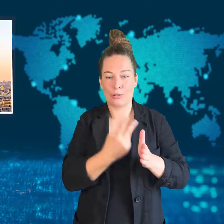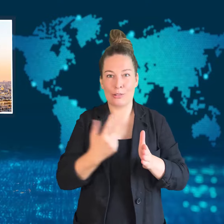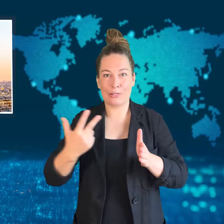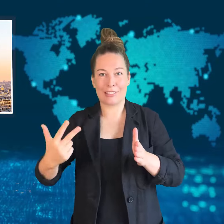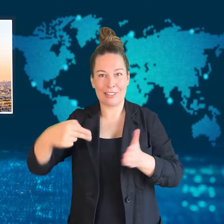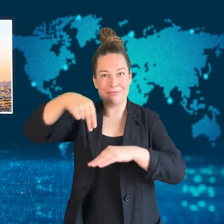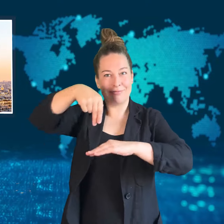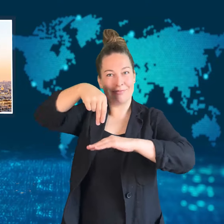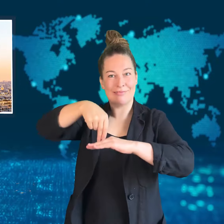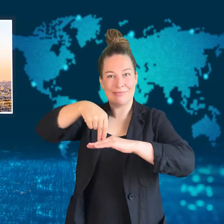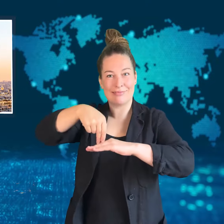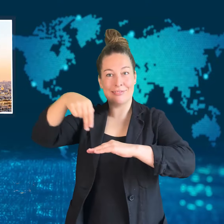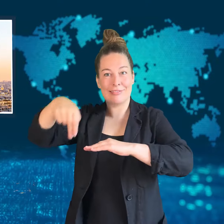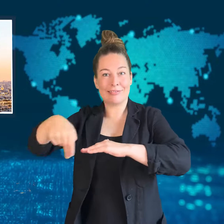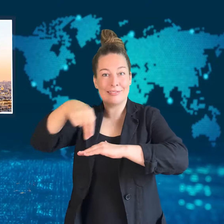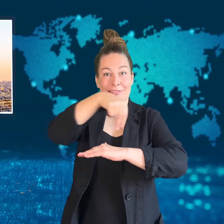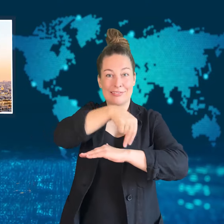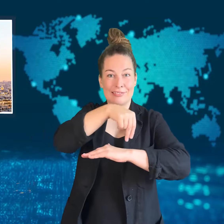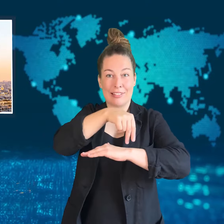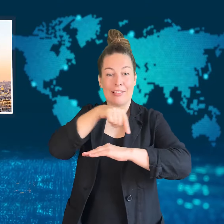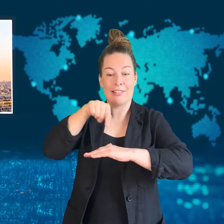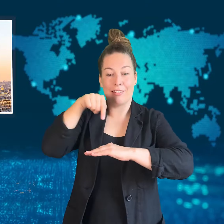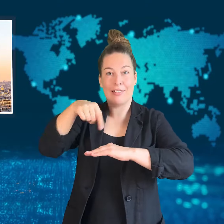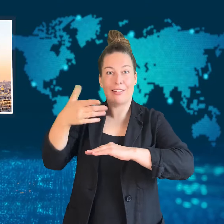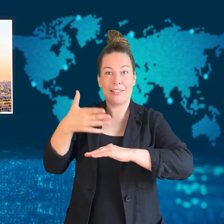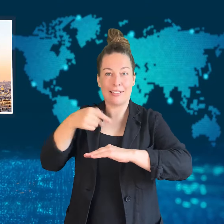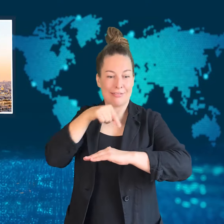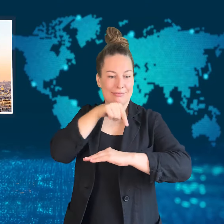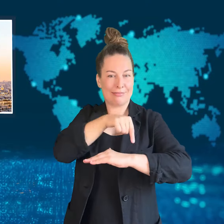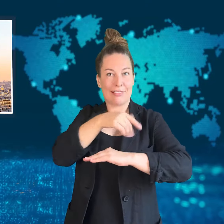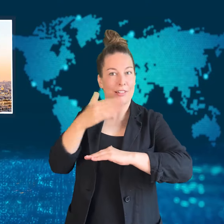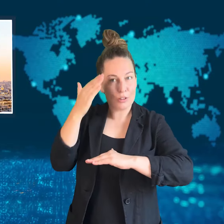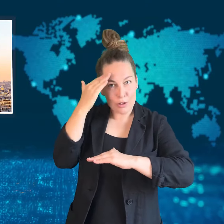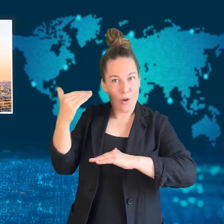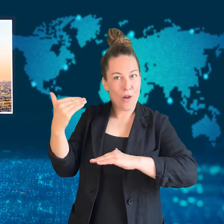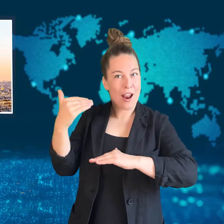on the Olympic podium last month.